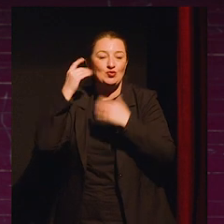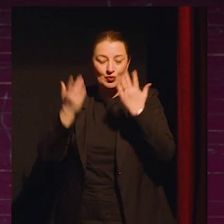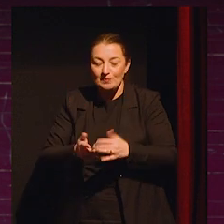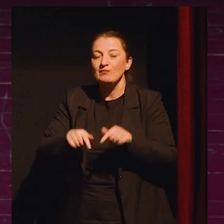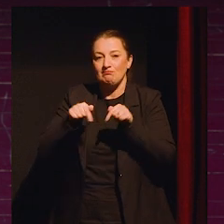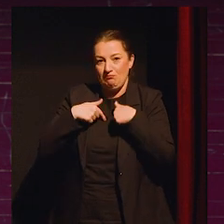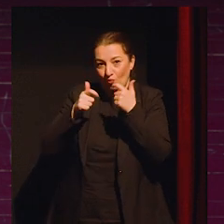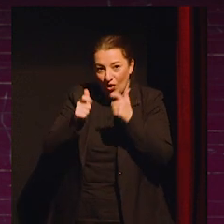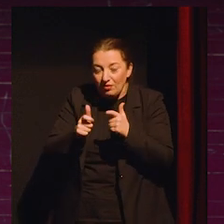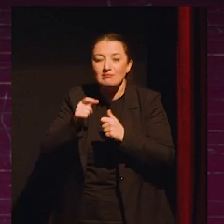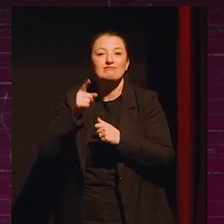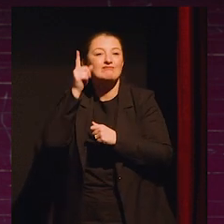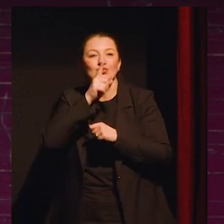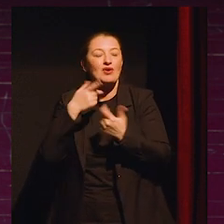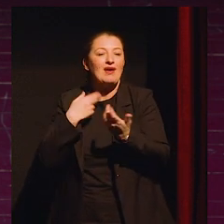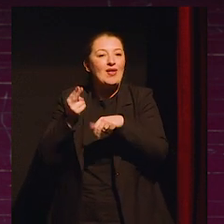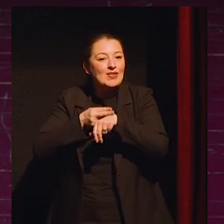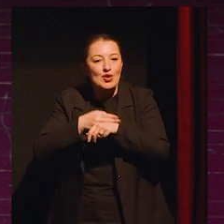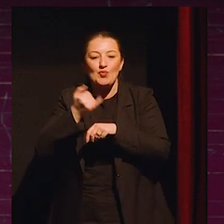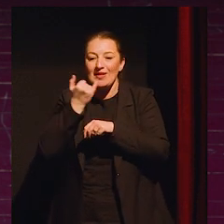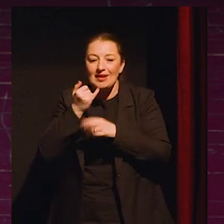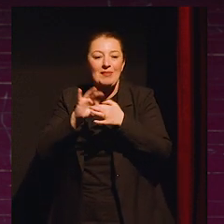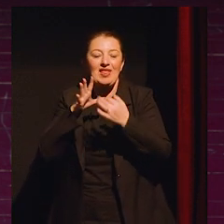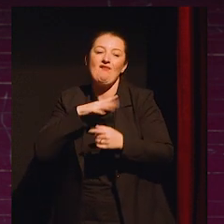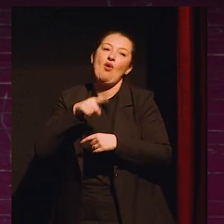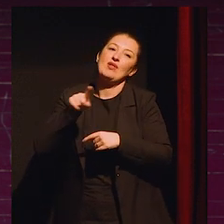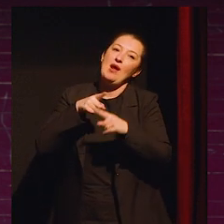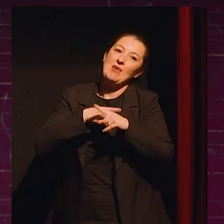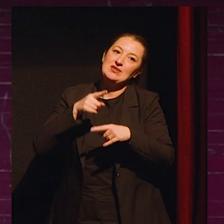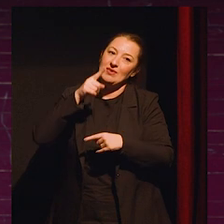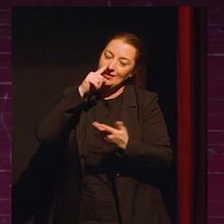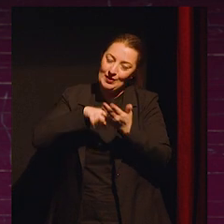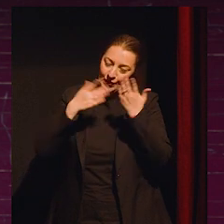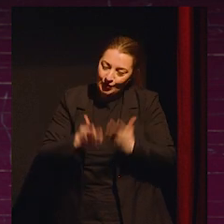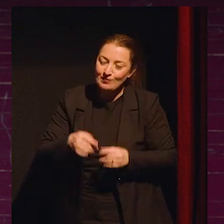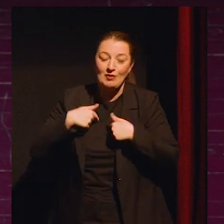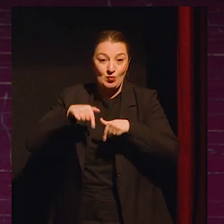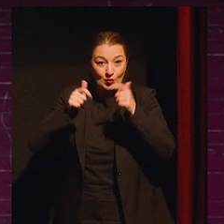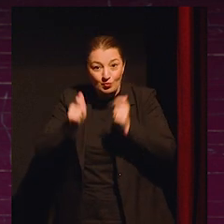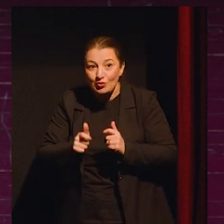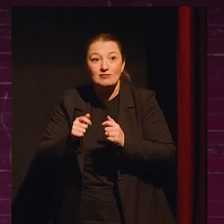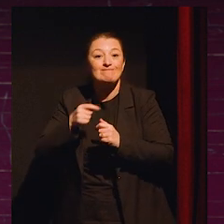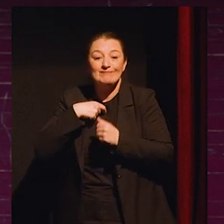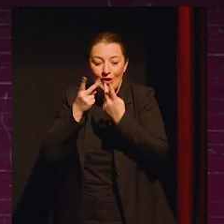I’m here because I believe that we have to share our experiences. I’m here because I understand that the way